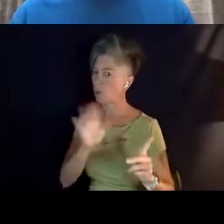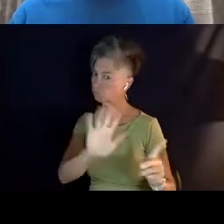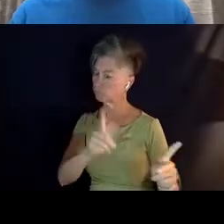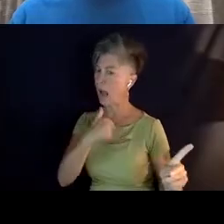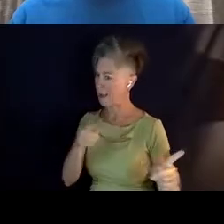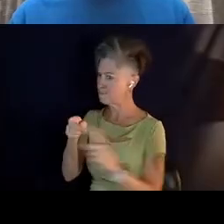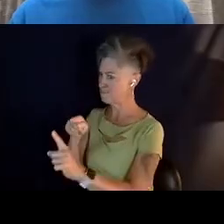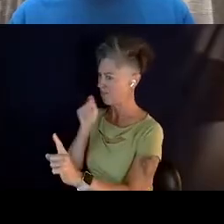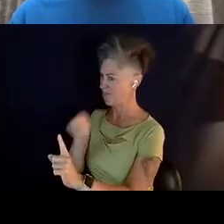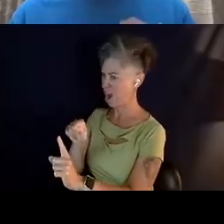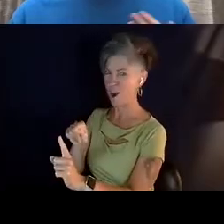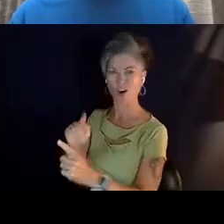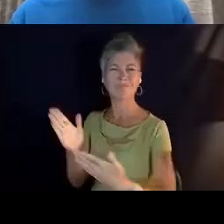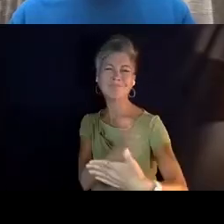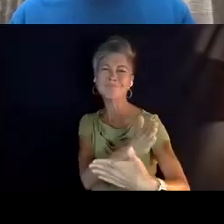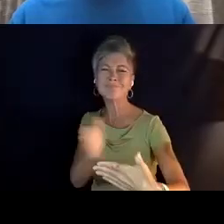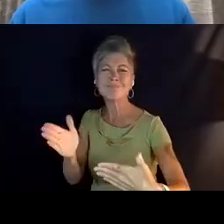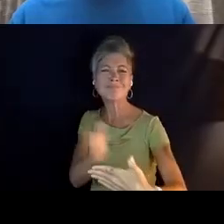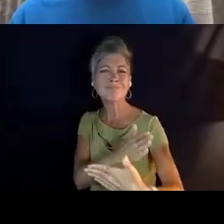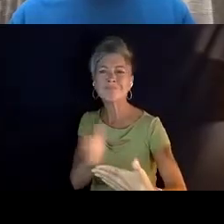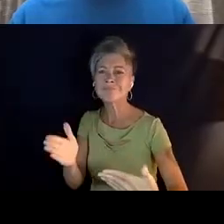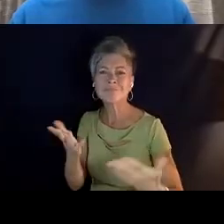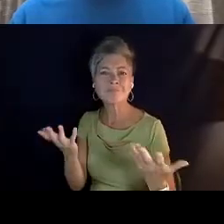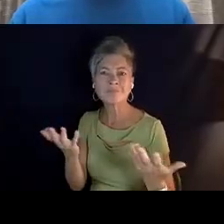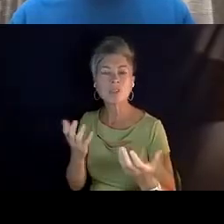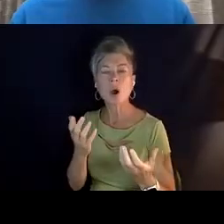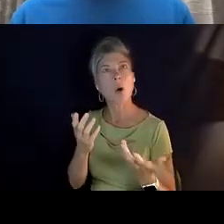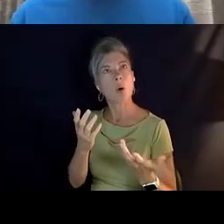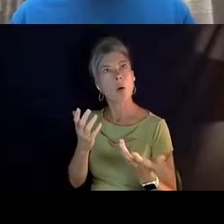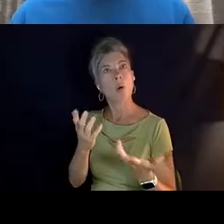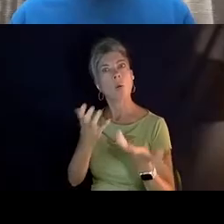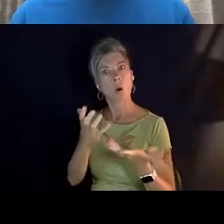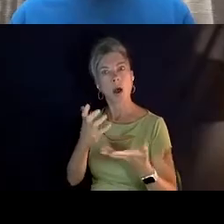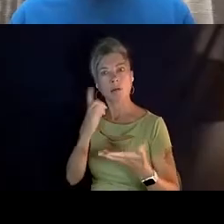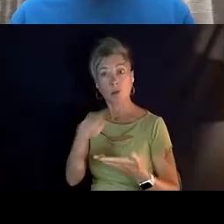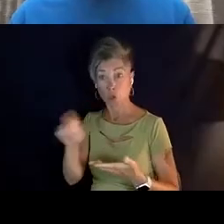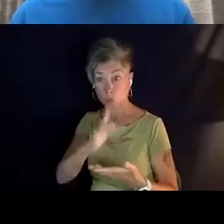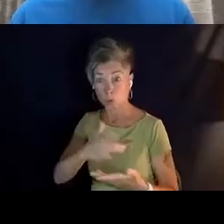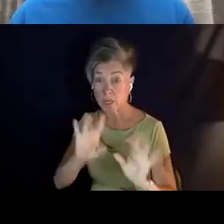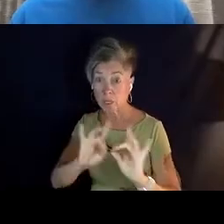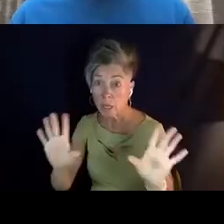And so to be clear about where you see yourself, where you wanna see yourself